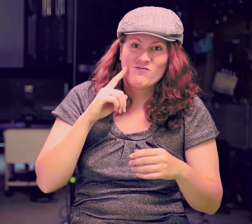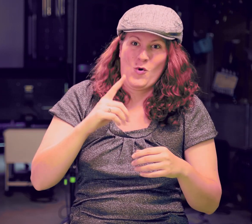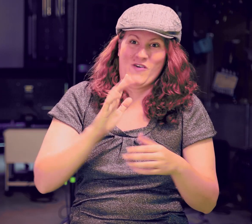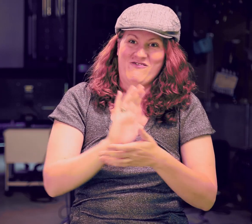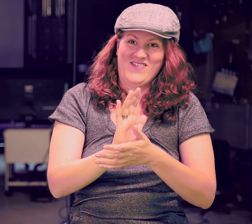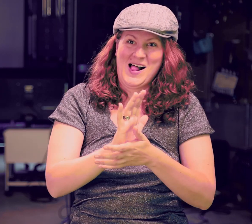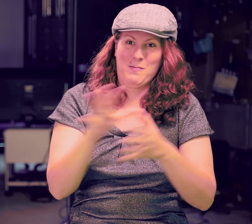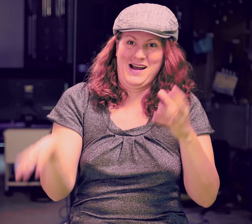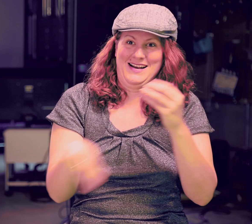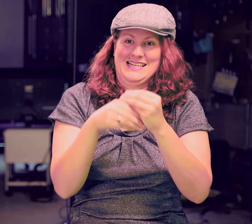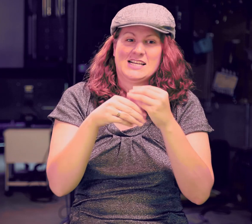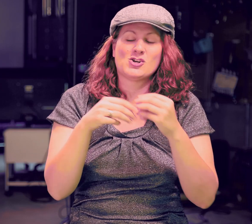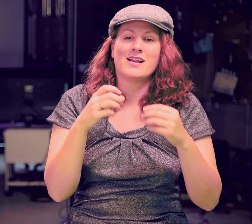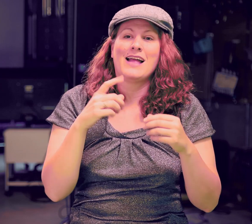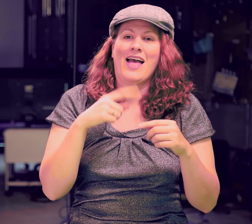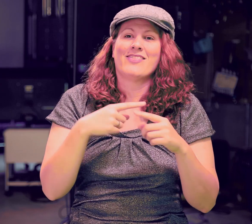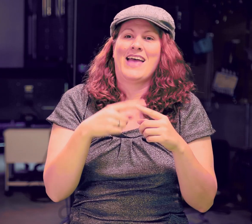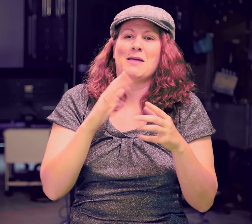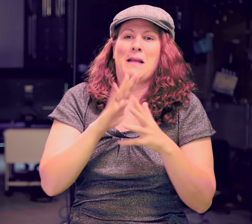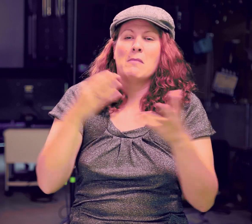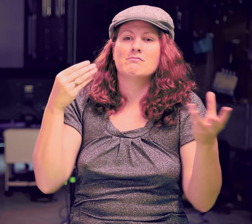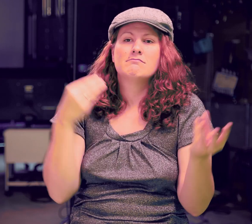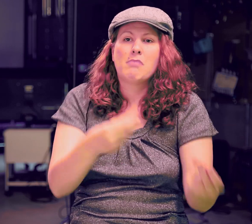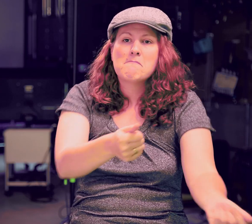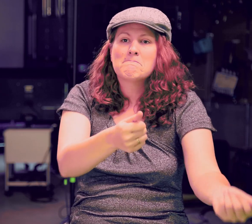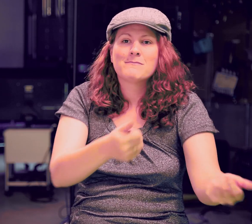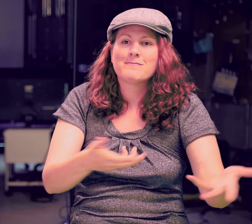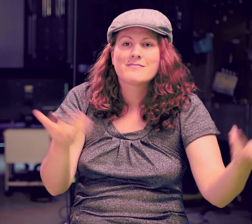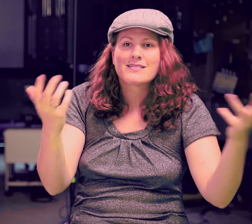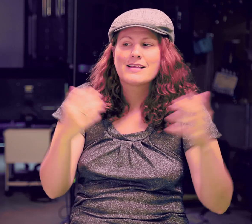for film addition and then it became a fluid process.